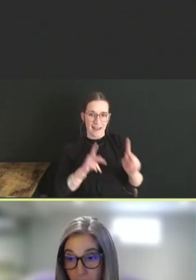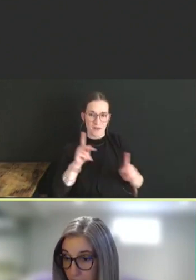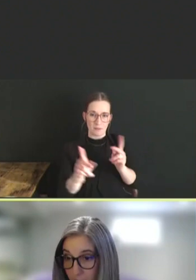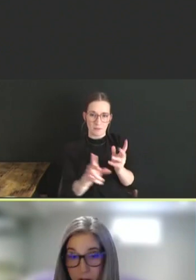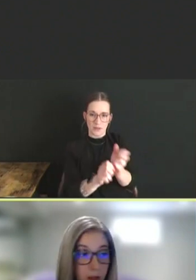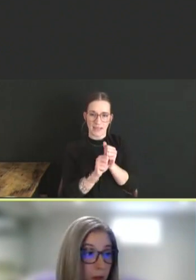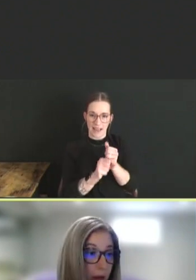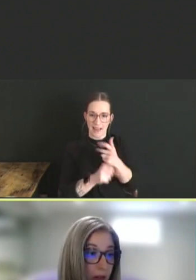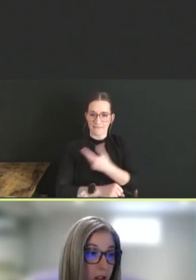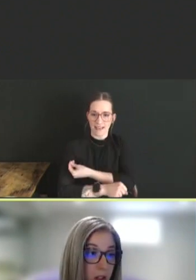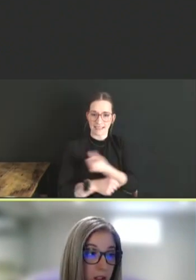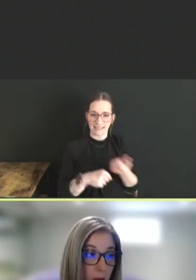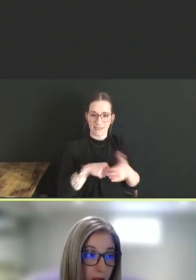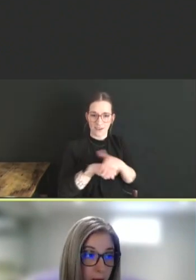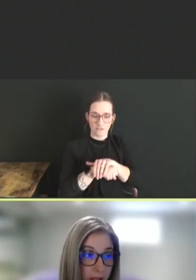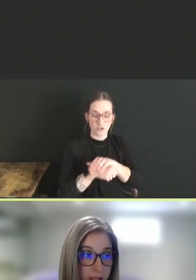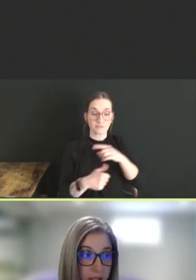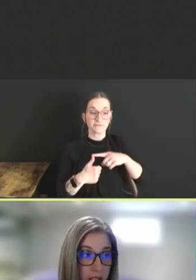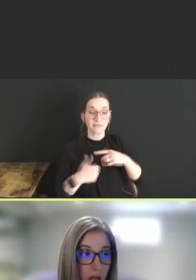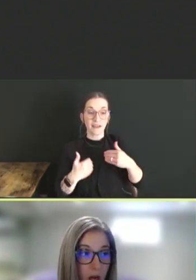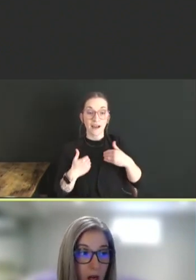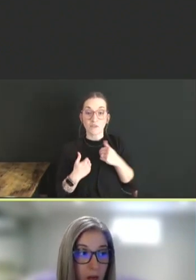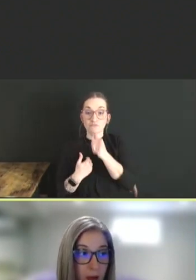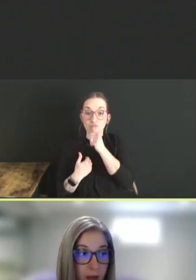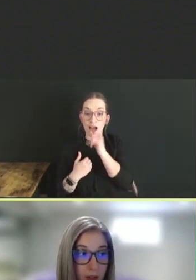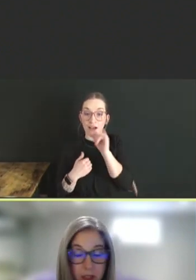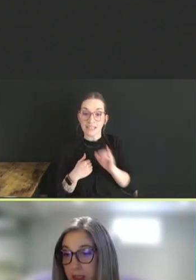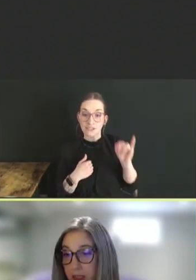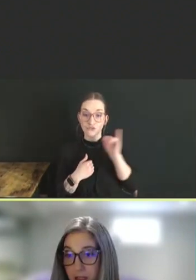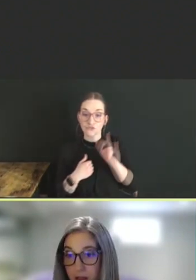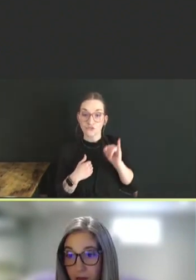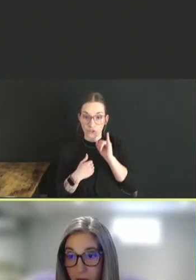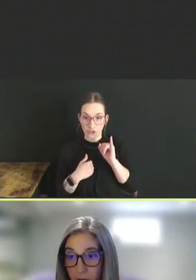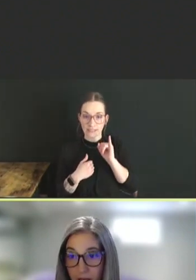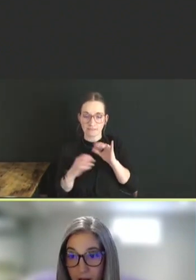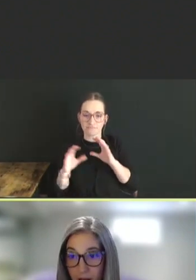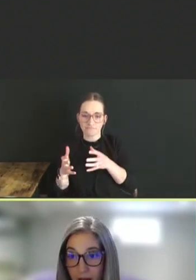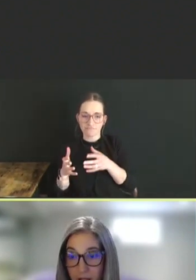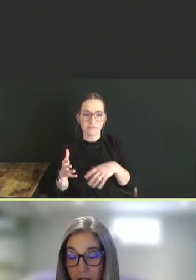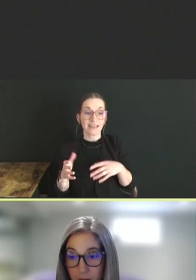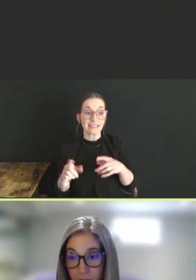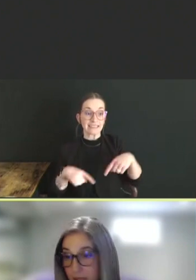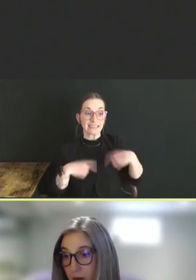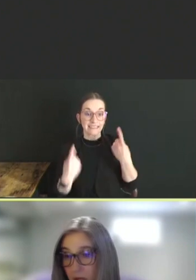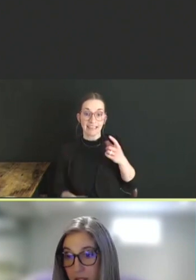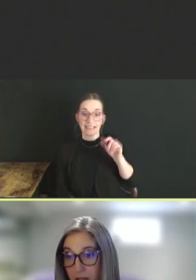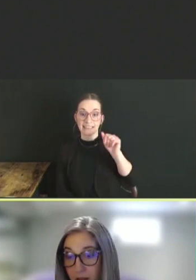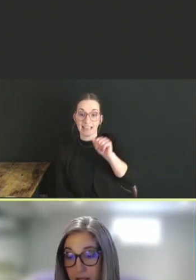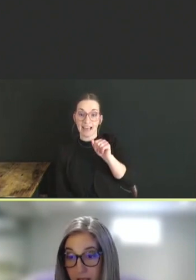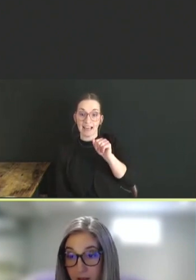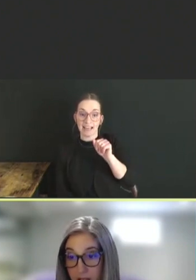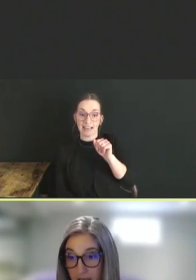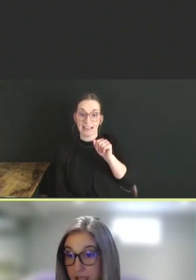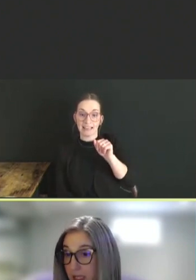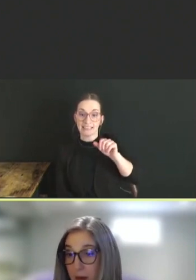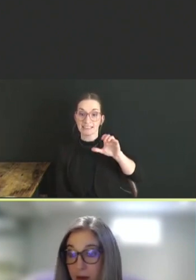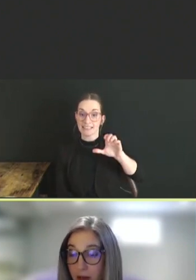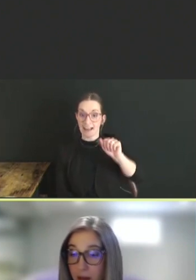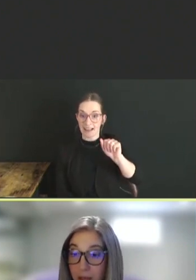There's, of course, the private insurance marketplace. Ever since the Affordable Care Act, there was language in there that said if it's an